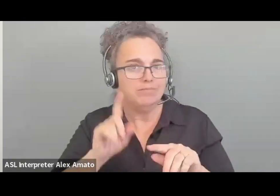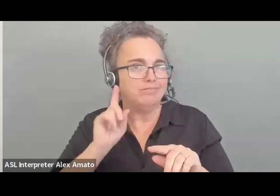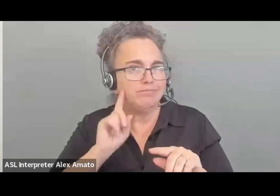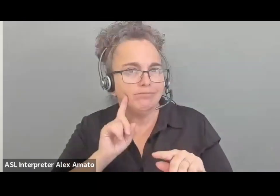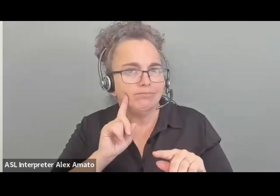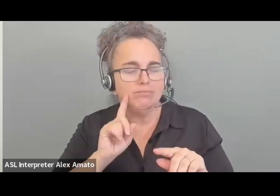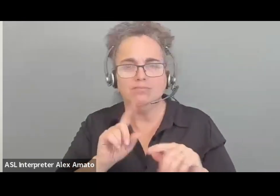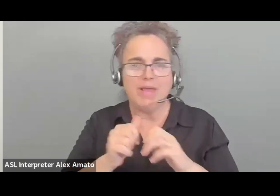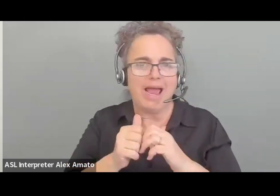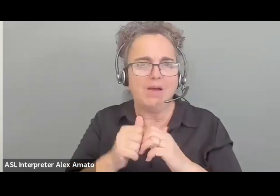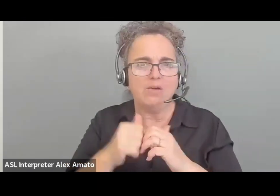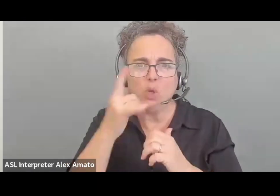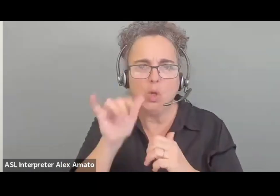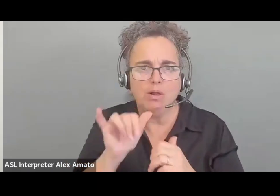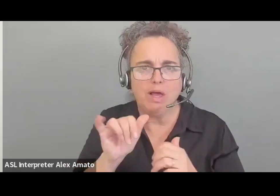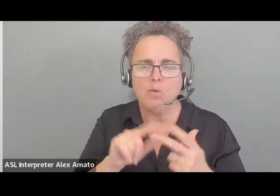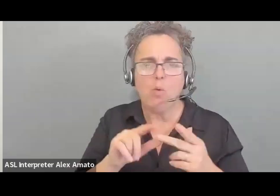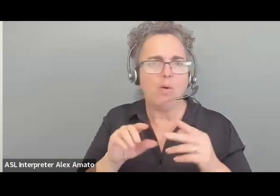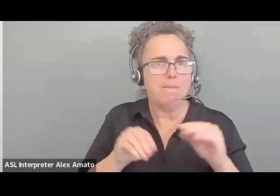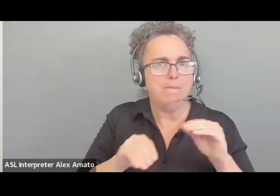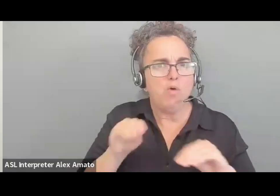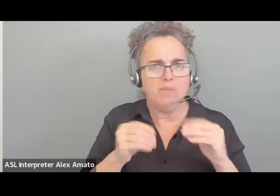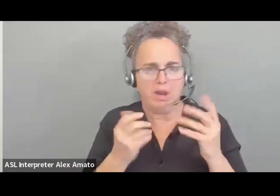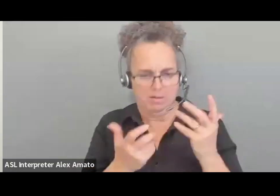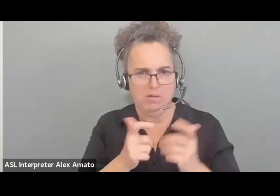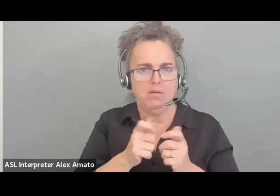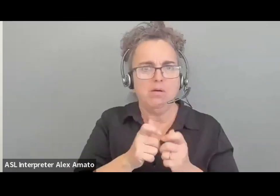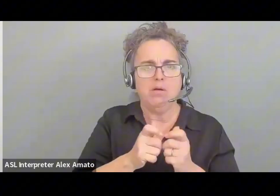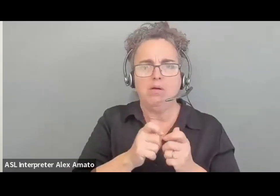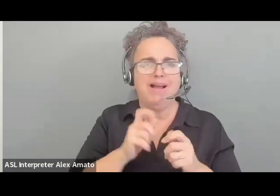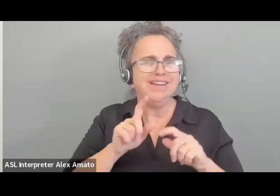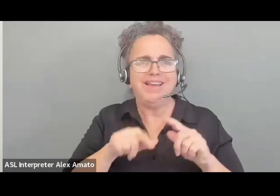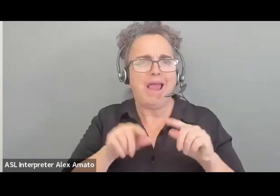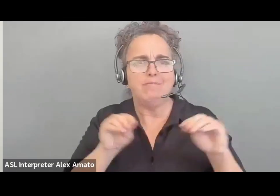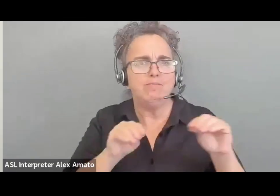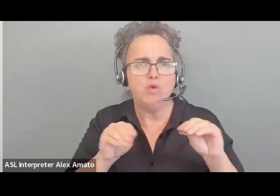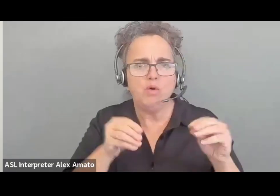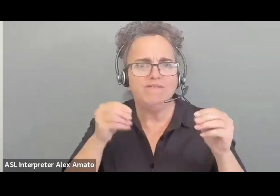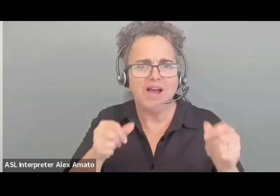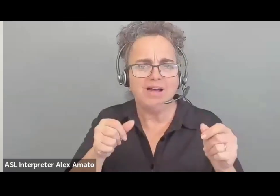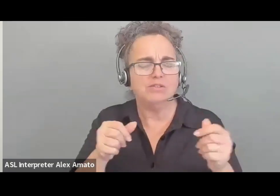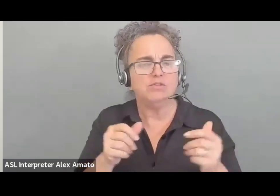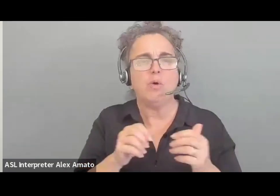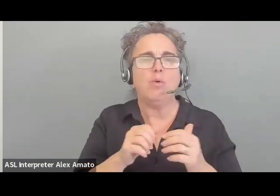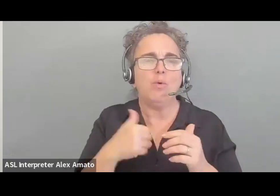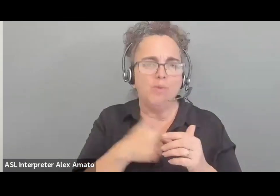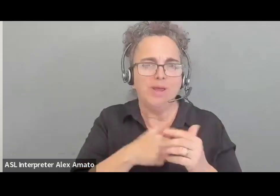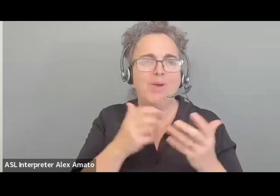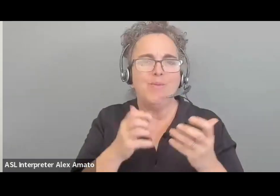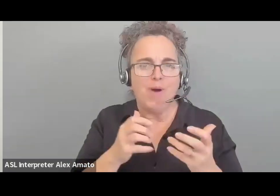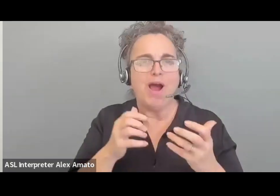If they can't move as quickly, what does that look like? And so, we hope to try and make sure that game developers are thinking about